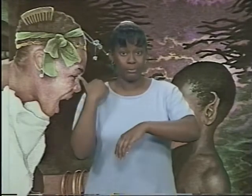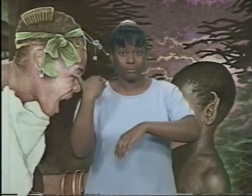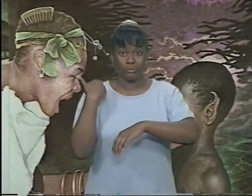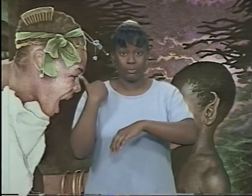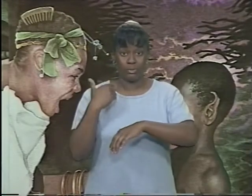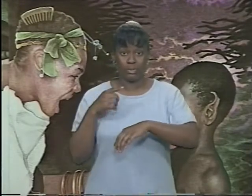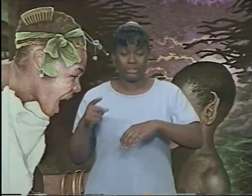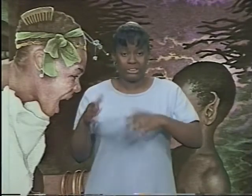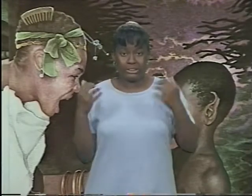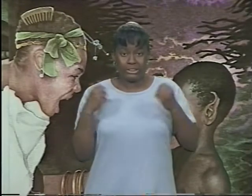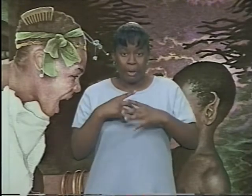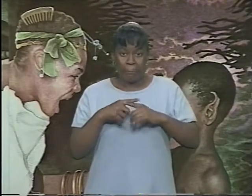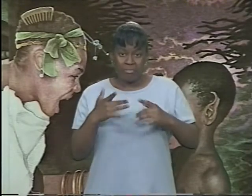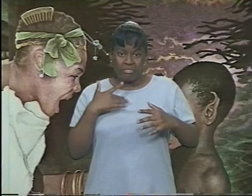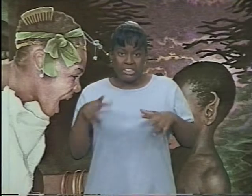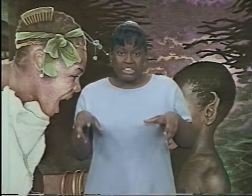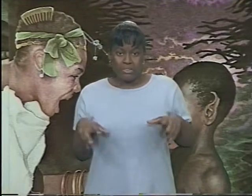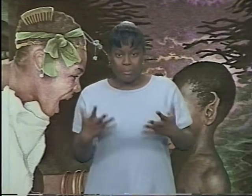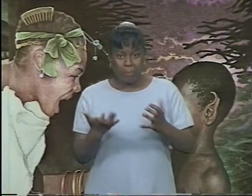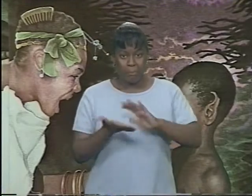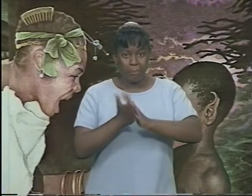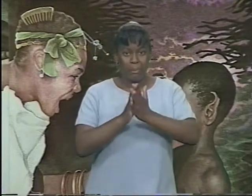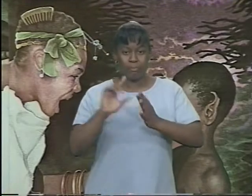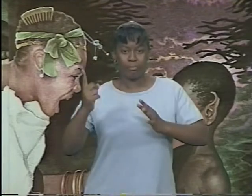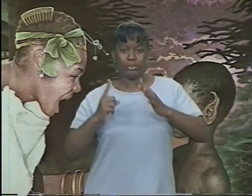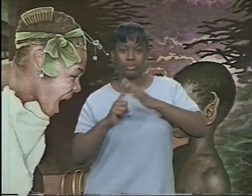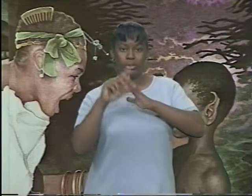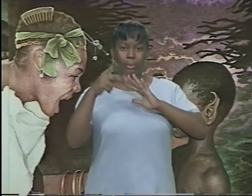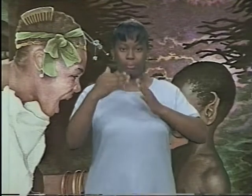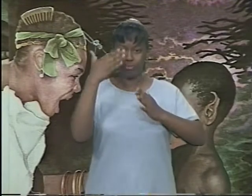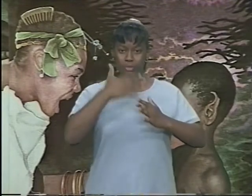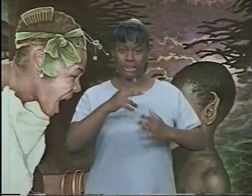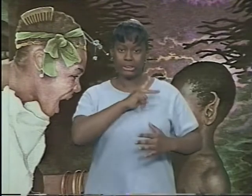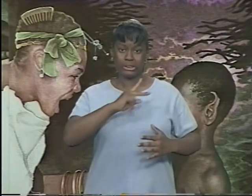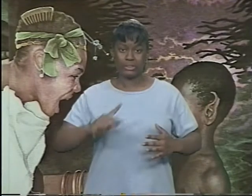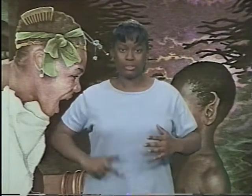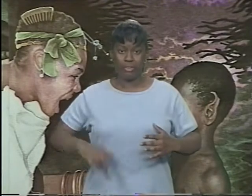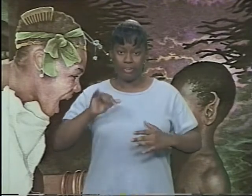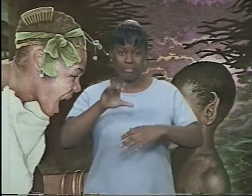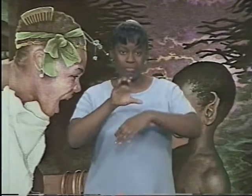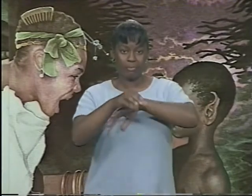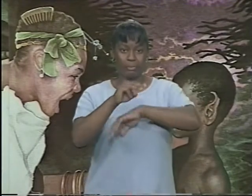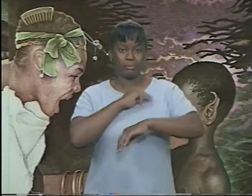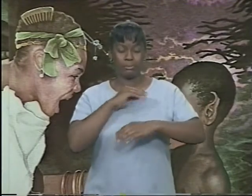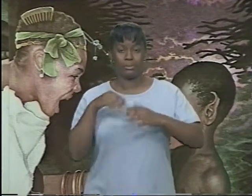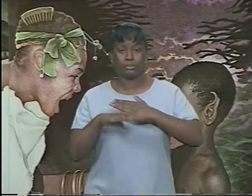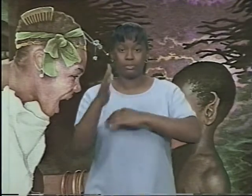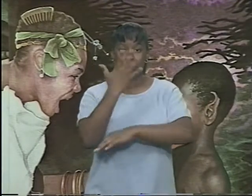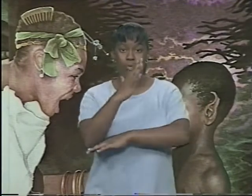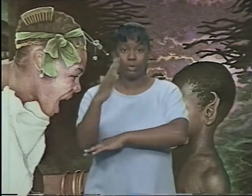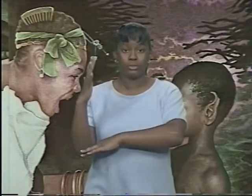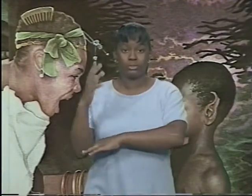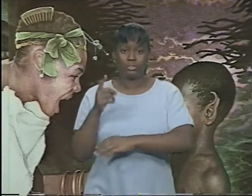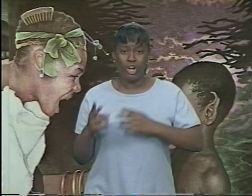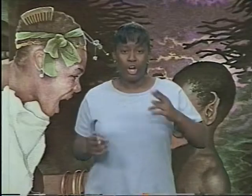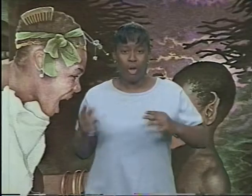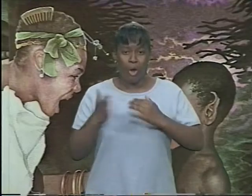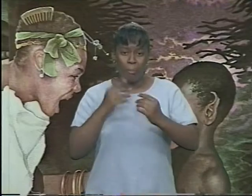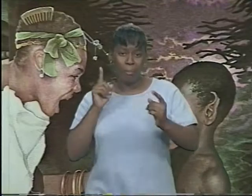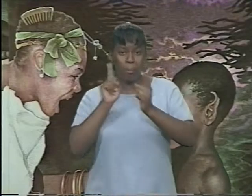She had never been in the forest at night before, and she was frightened, but her greed to be the first to appear before the king drove her on.